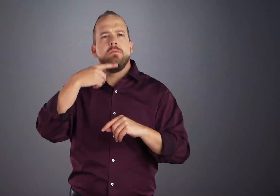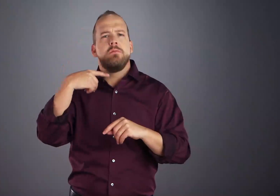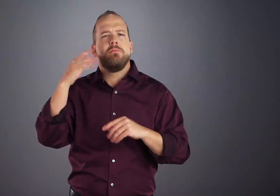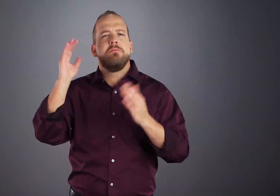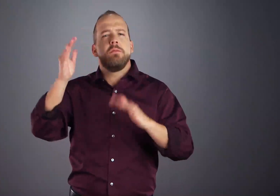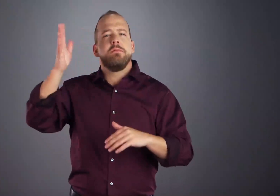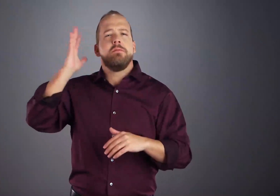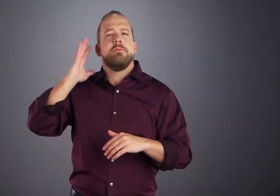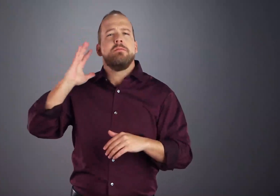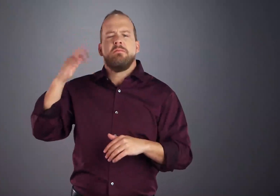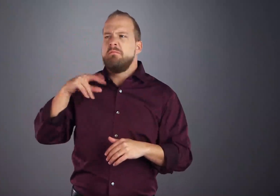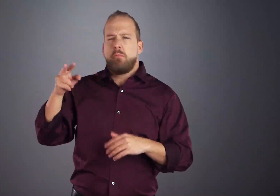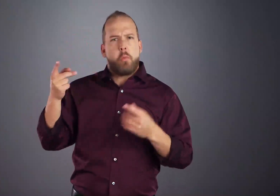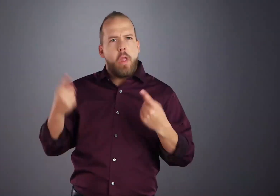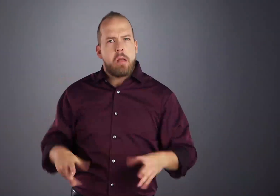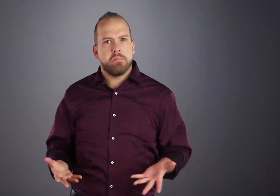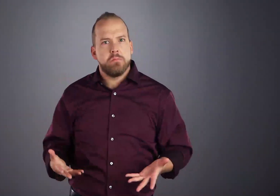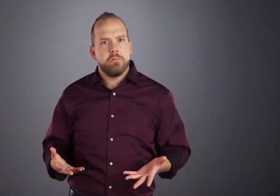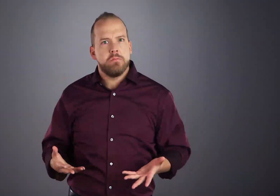What had happened?